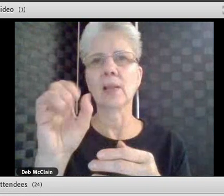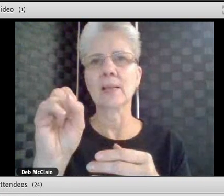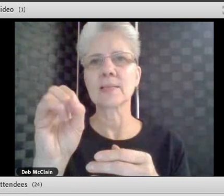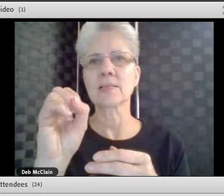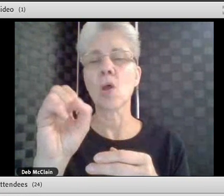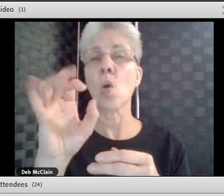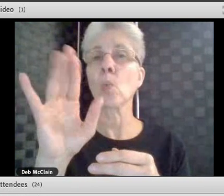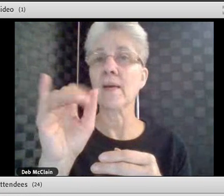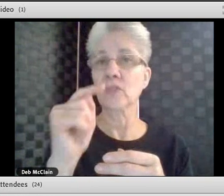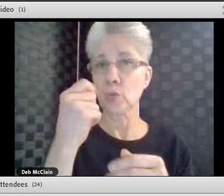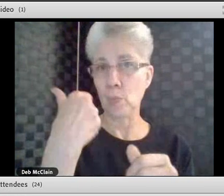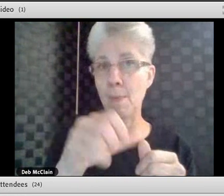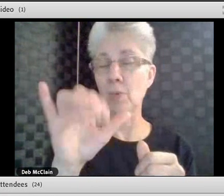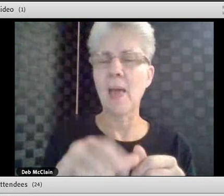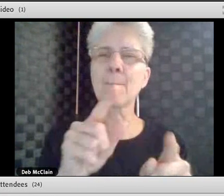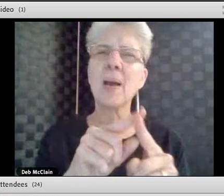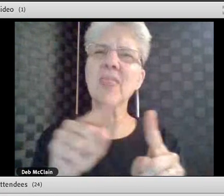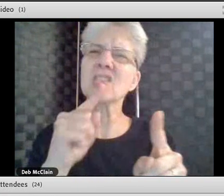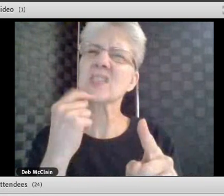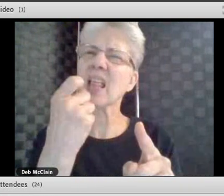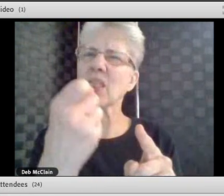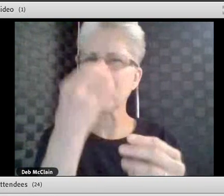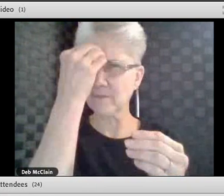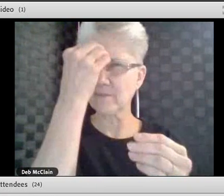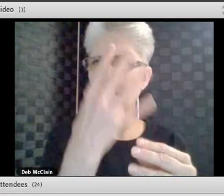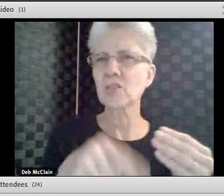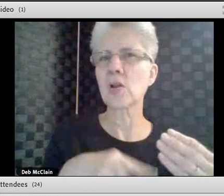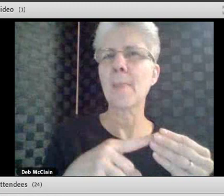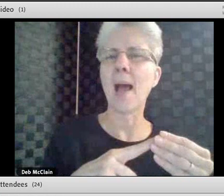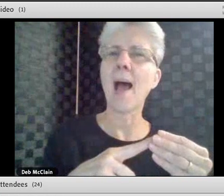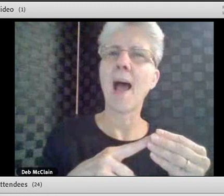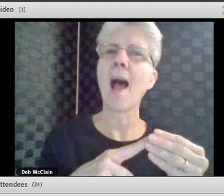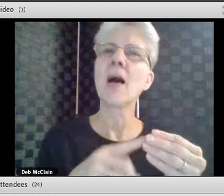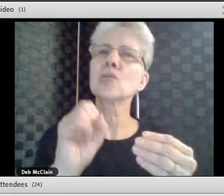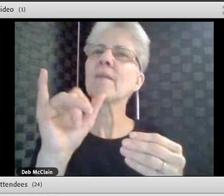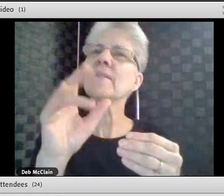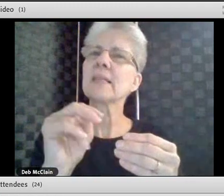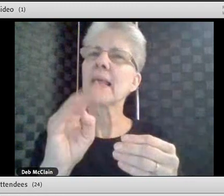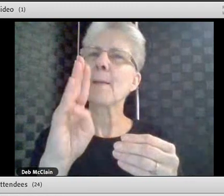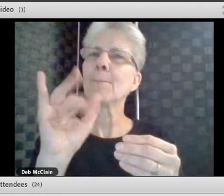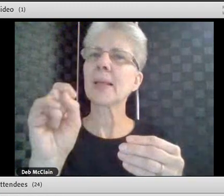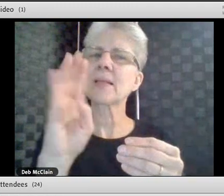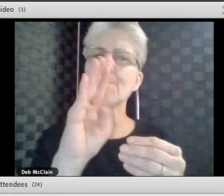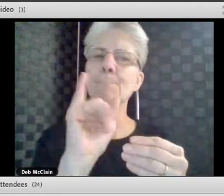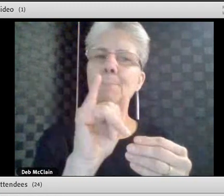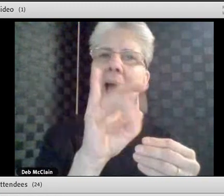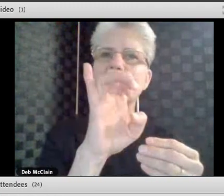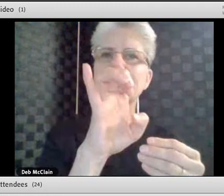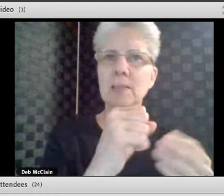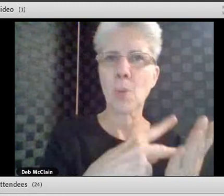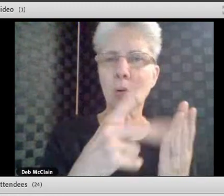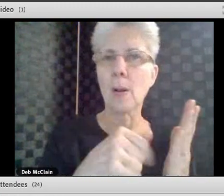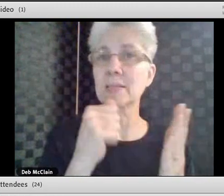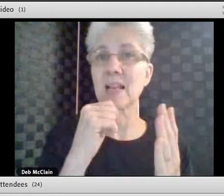like the Oculus Rift, so keep that in mind, but this is just a little bit of information about the SWFLN Bits 'N Bytes program,